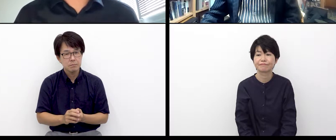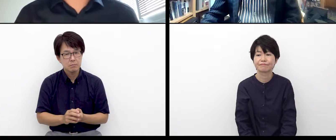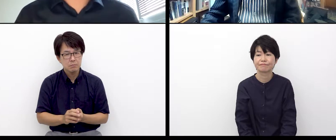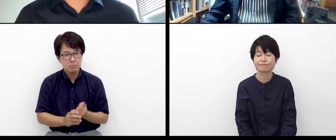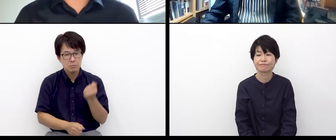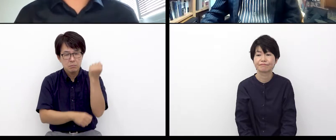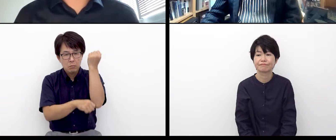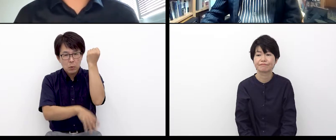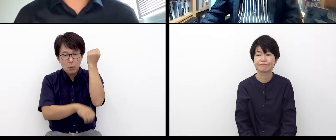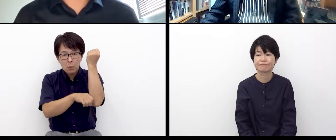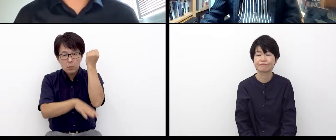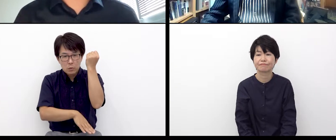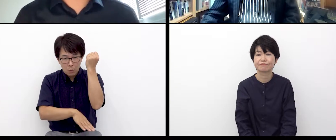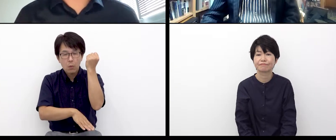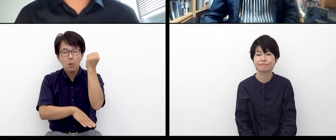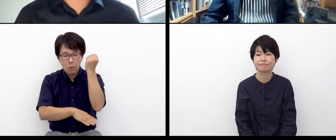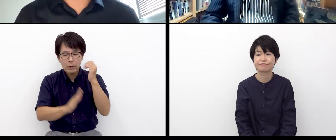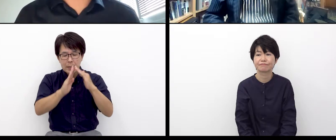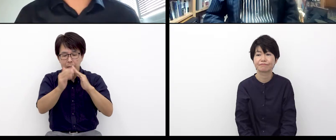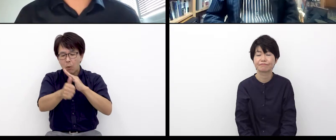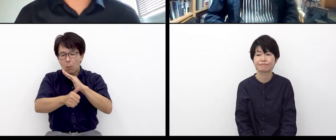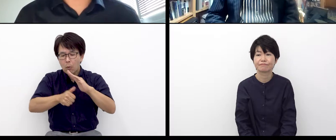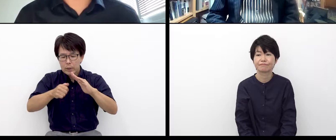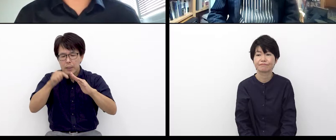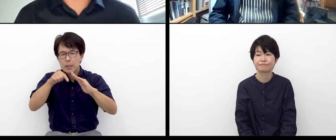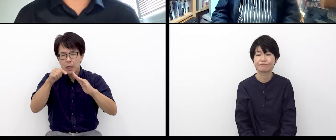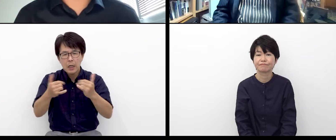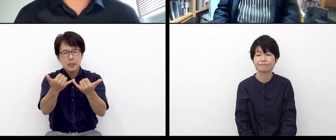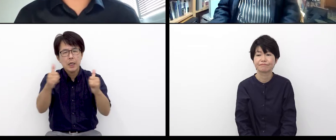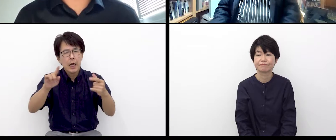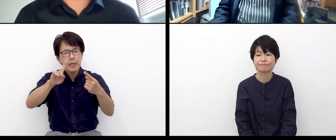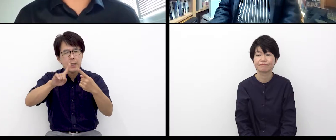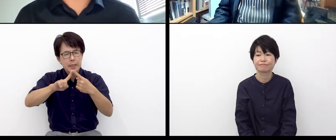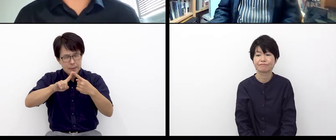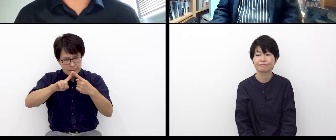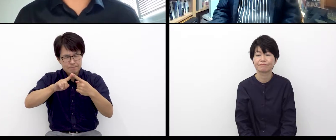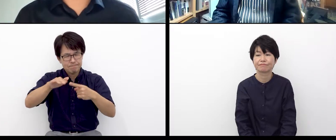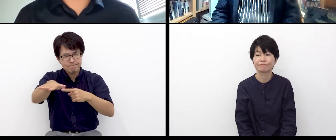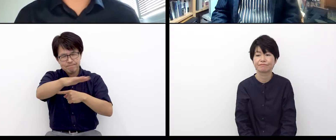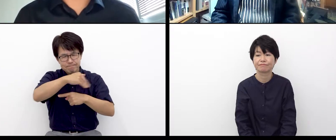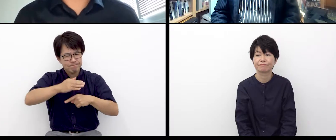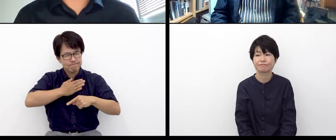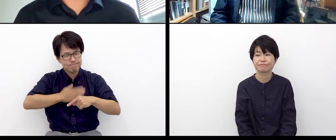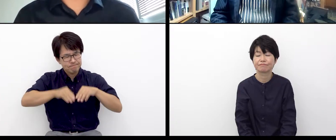had been recognized by society at first? SAITO: Yes.